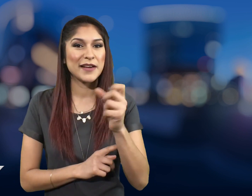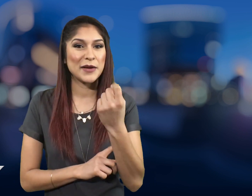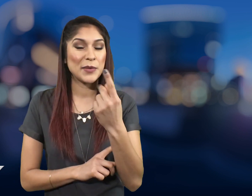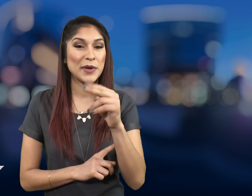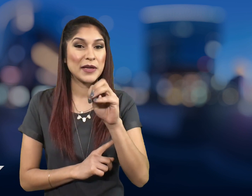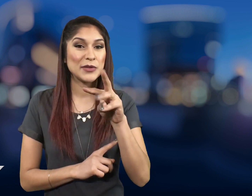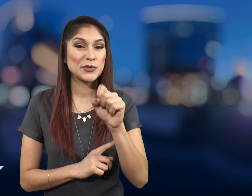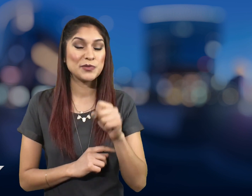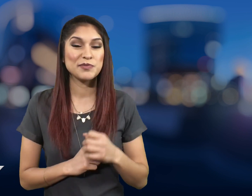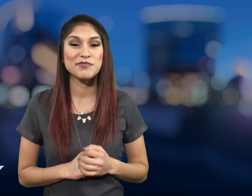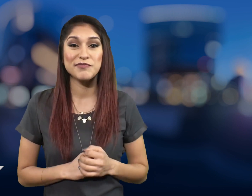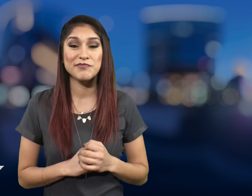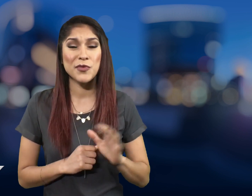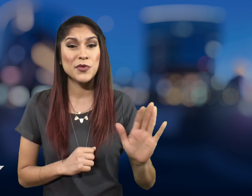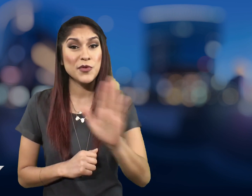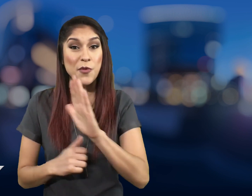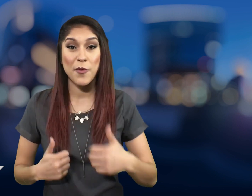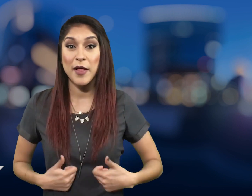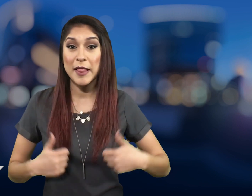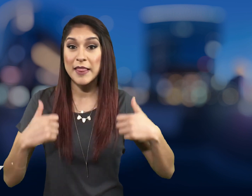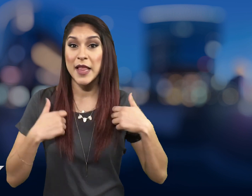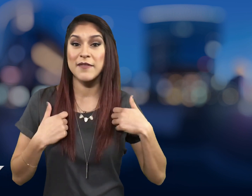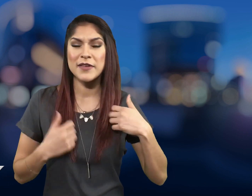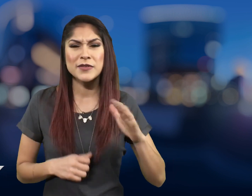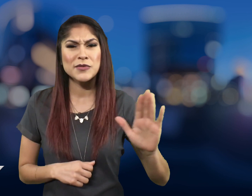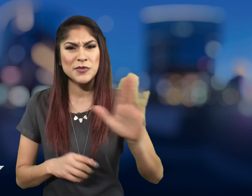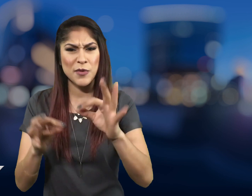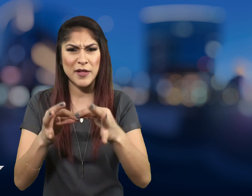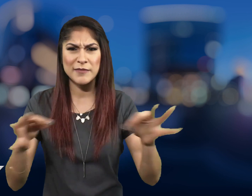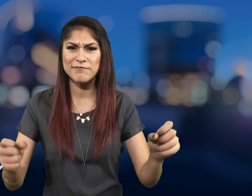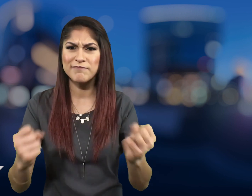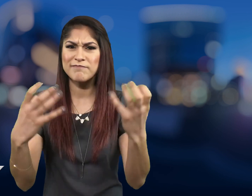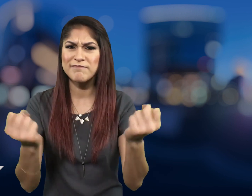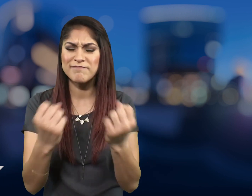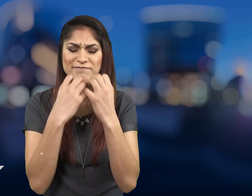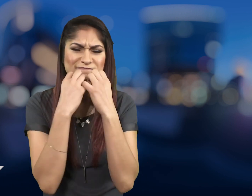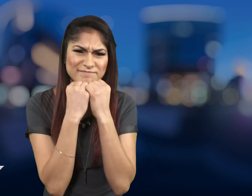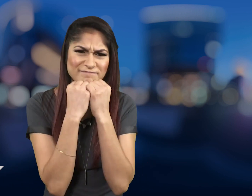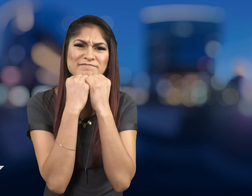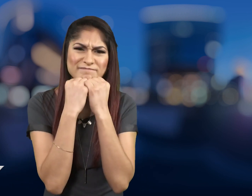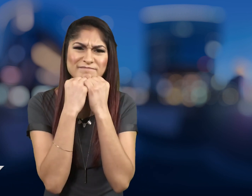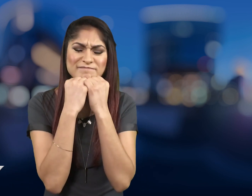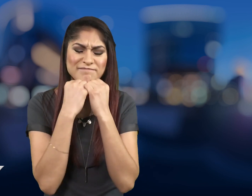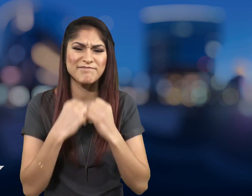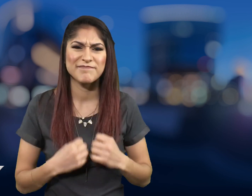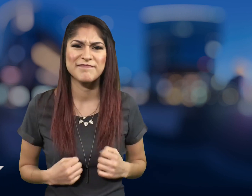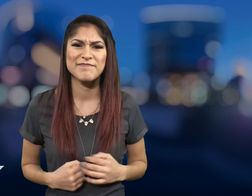Sign1News. Your life. Your language.